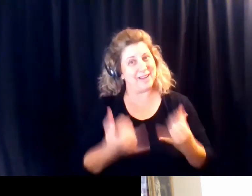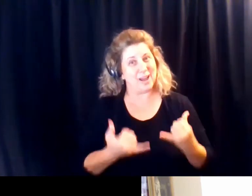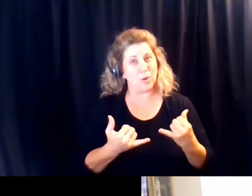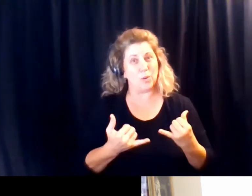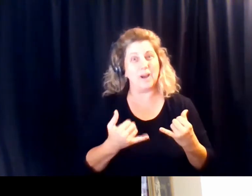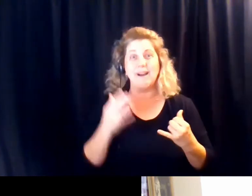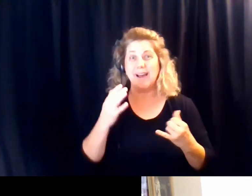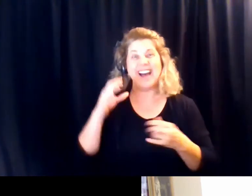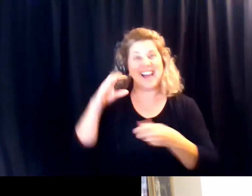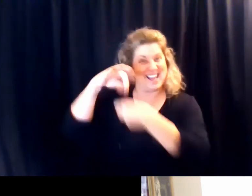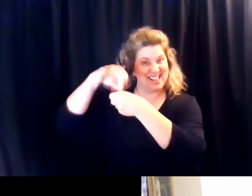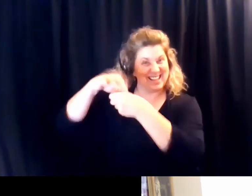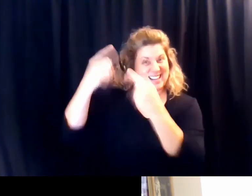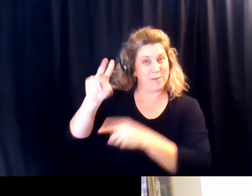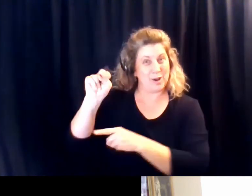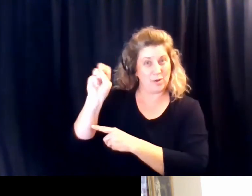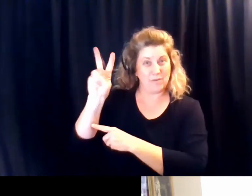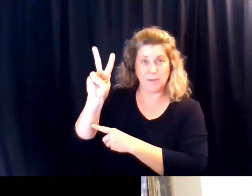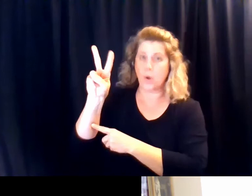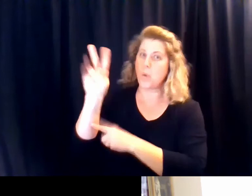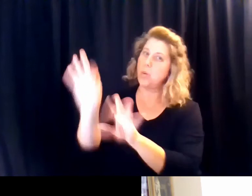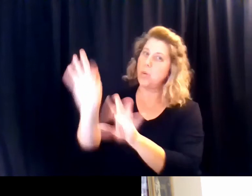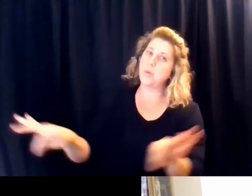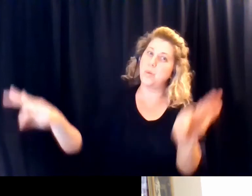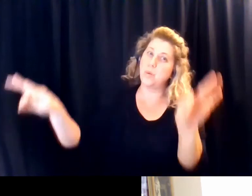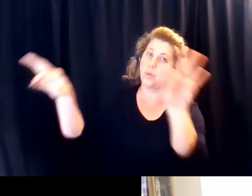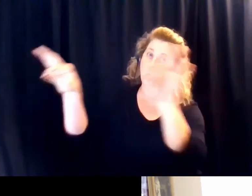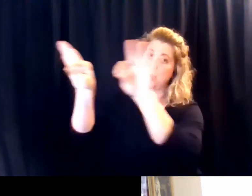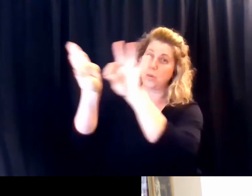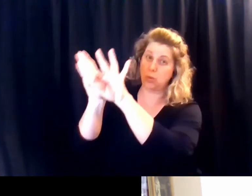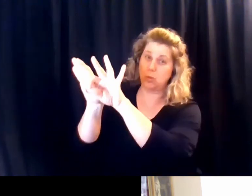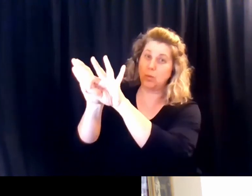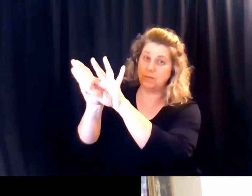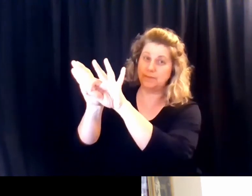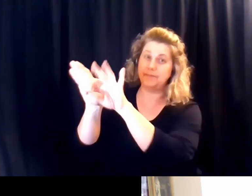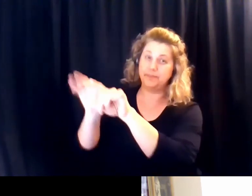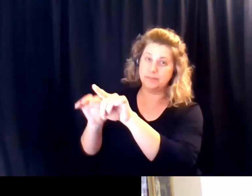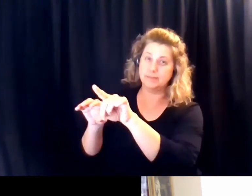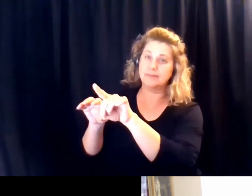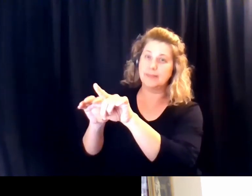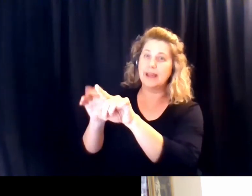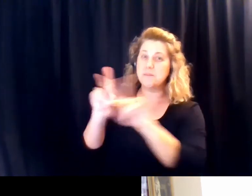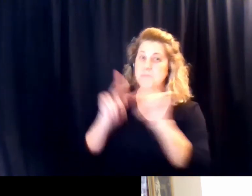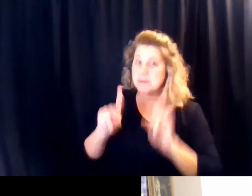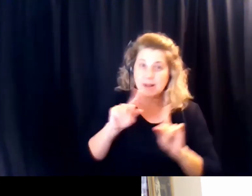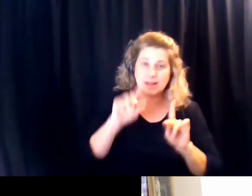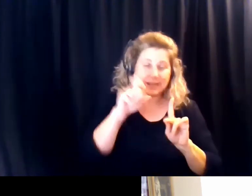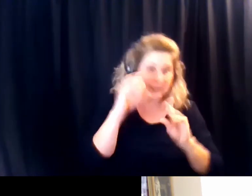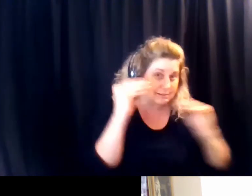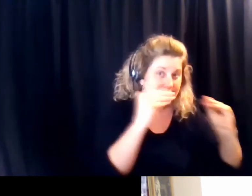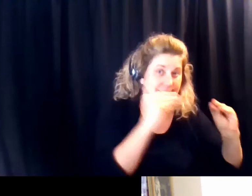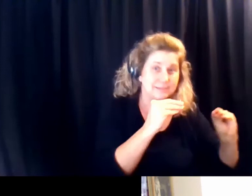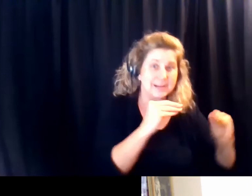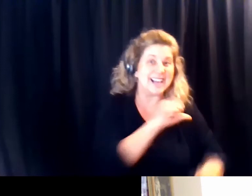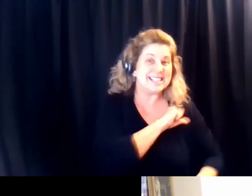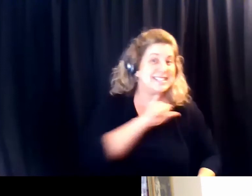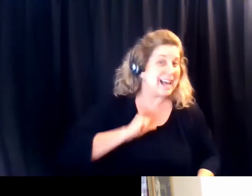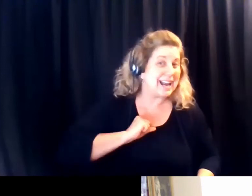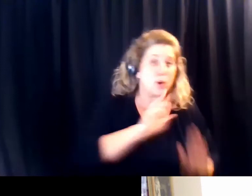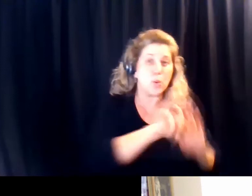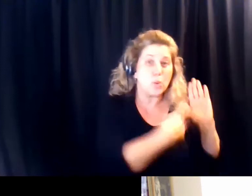Judith Heumann: I mean, I think you know the the disability community in the US is a strong movement. I think we can compare ourselves to other countries in